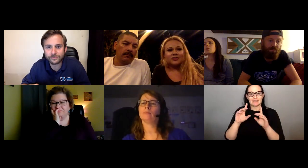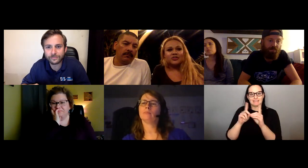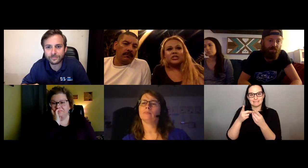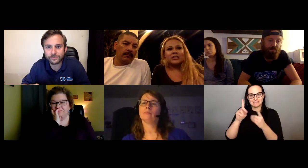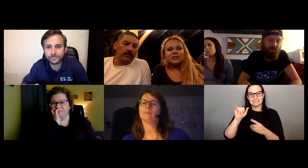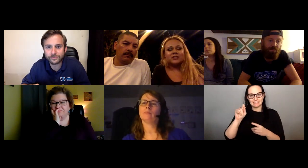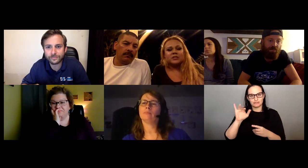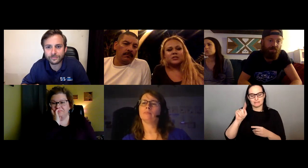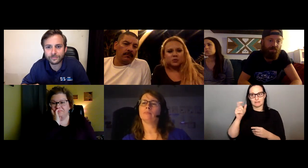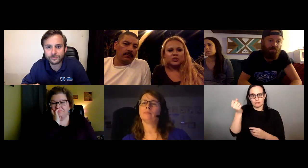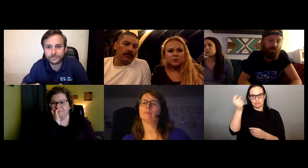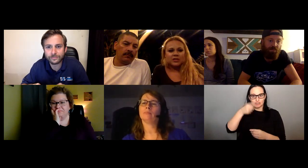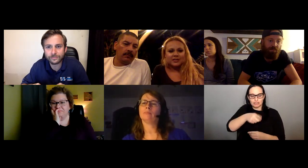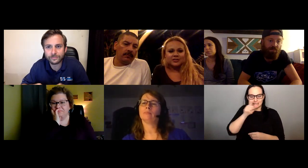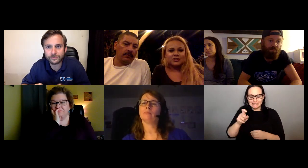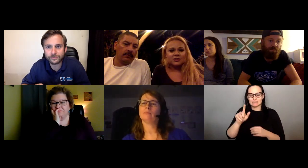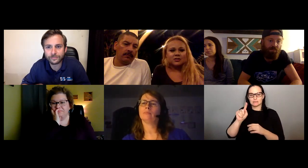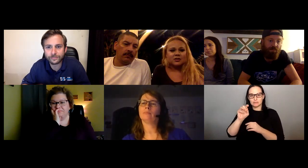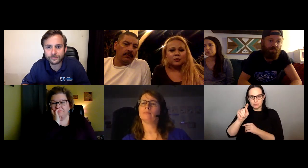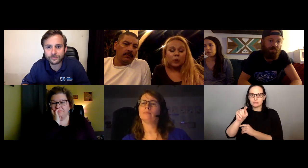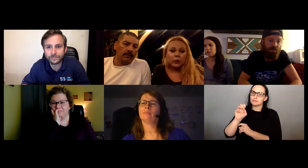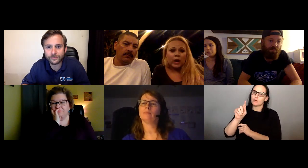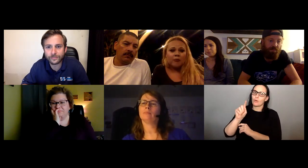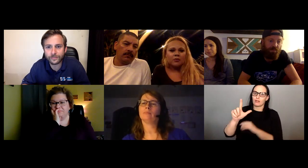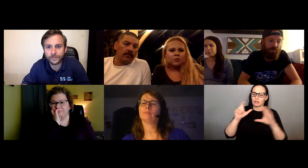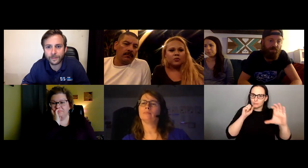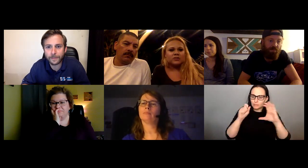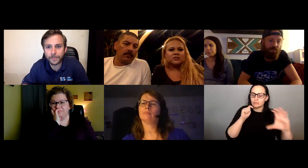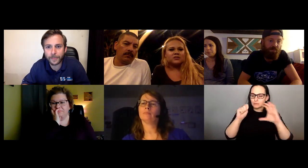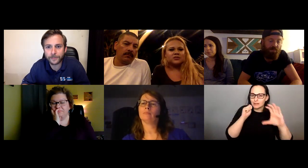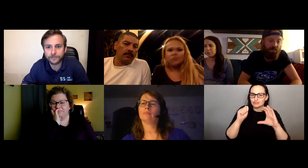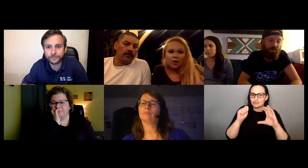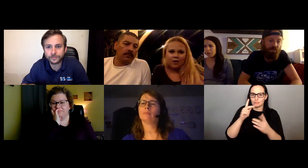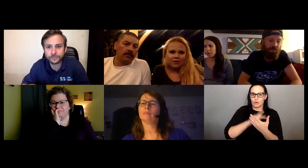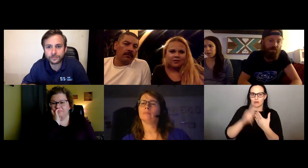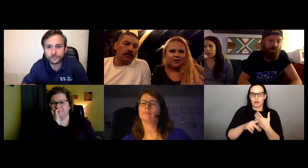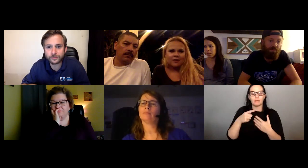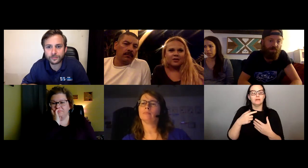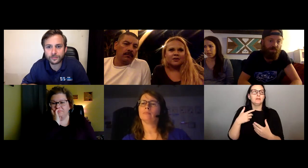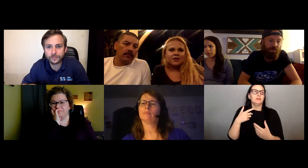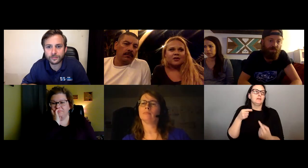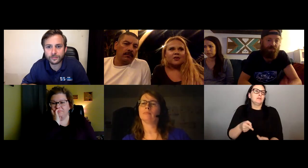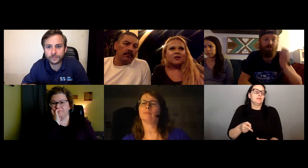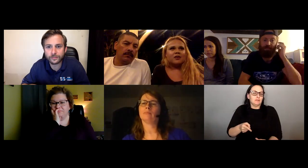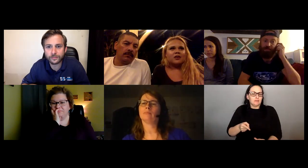she needed to be in a total communication program